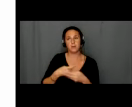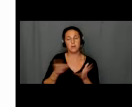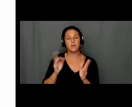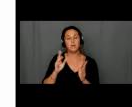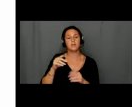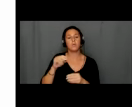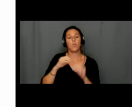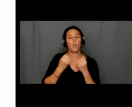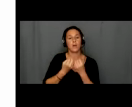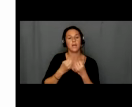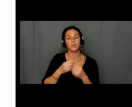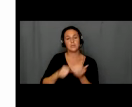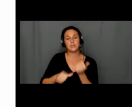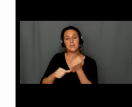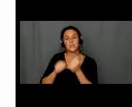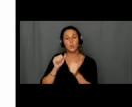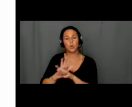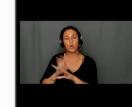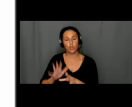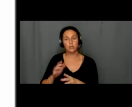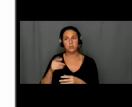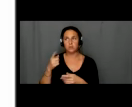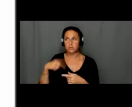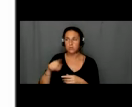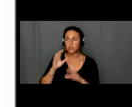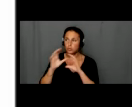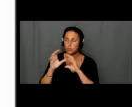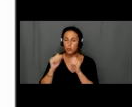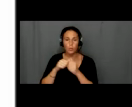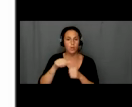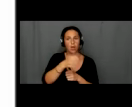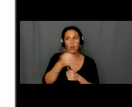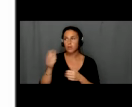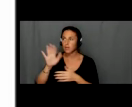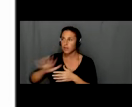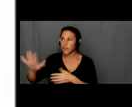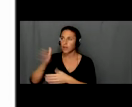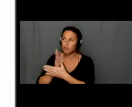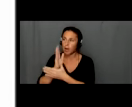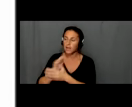again trusted by the community to communicate with others about their rights and the dangers of heat.